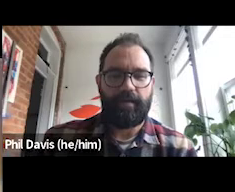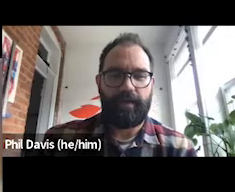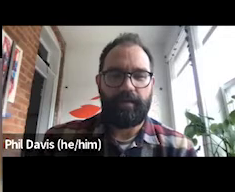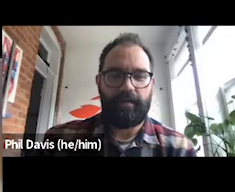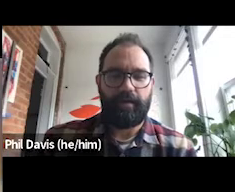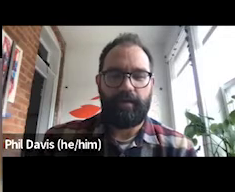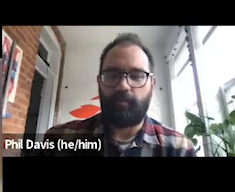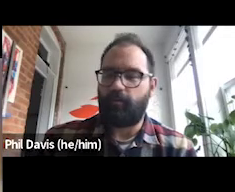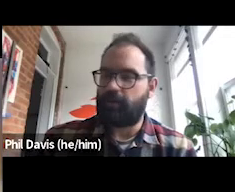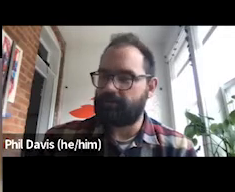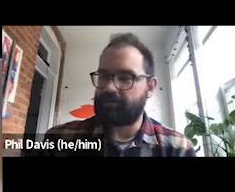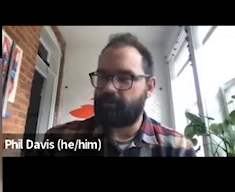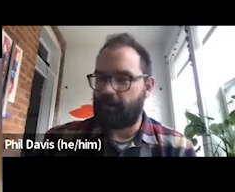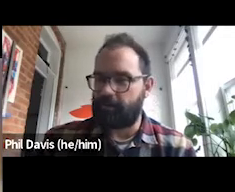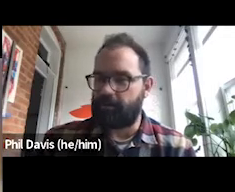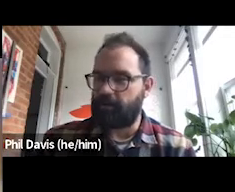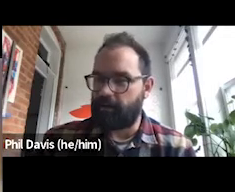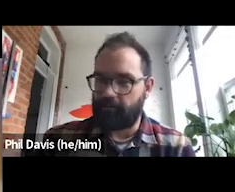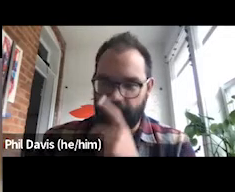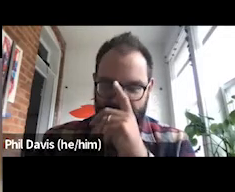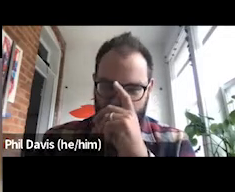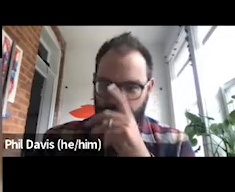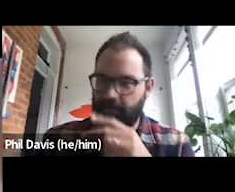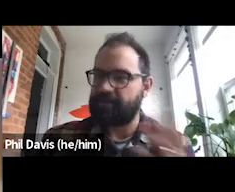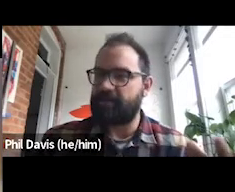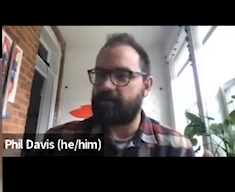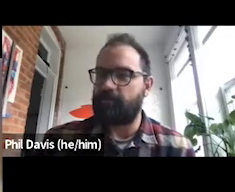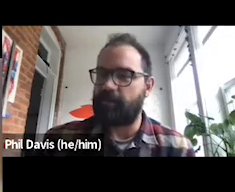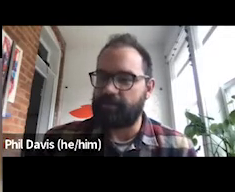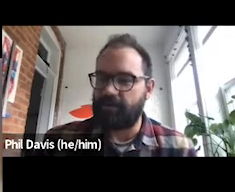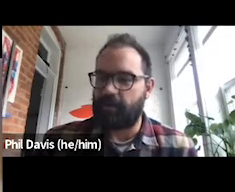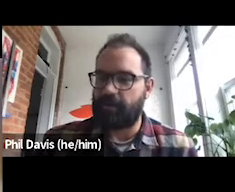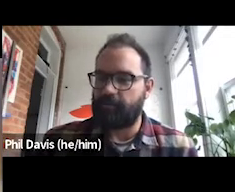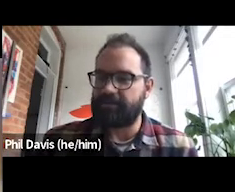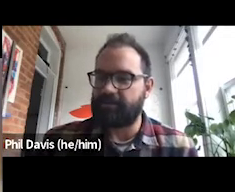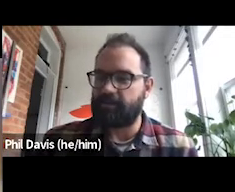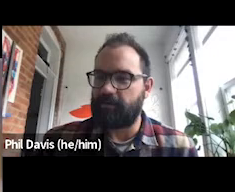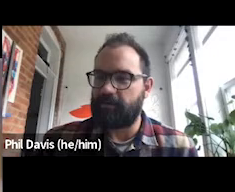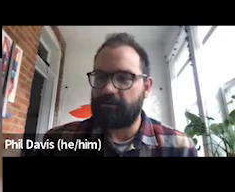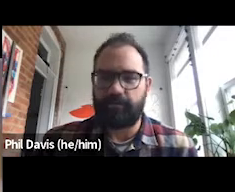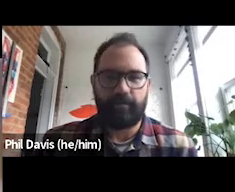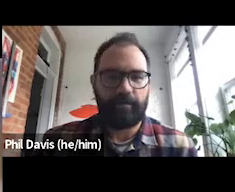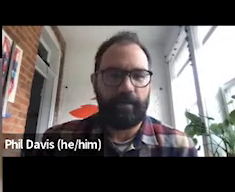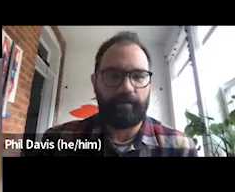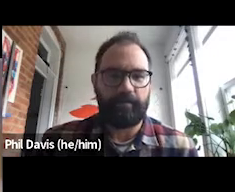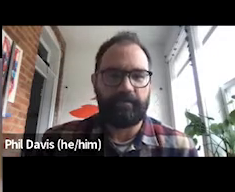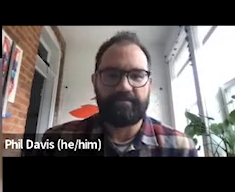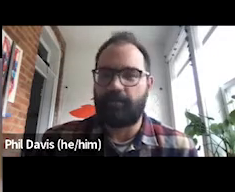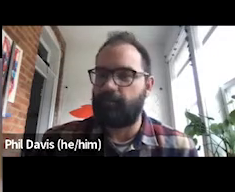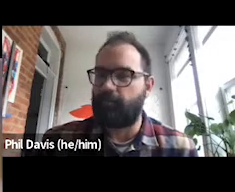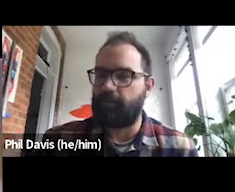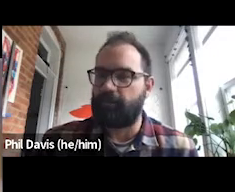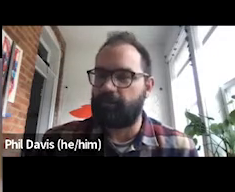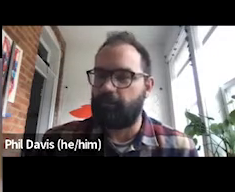And then we also brought in visiting guest animater Joanna Presley who lives in Portland